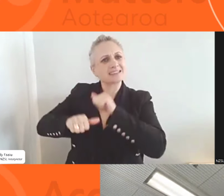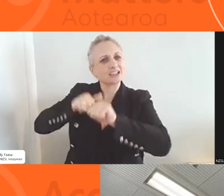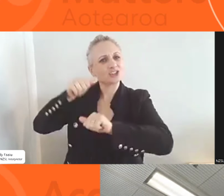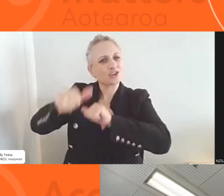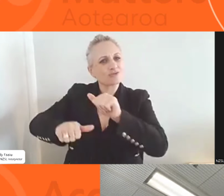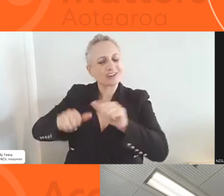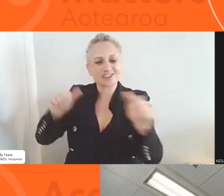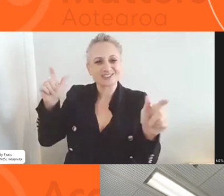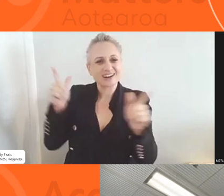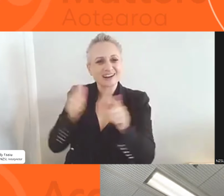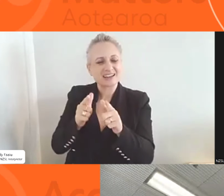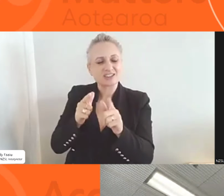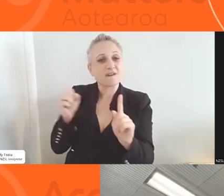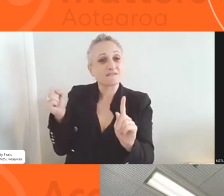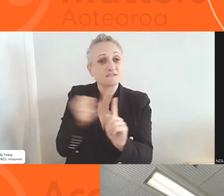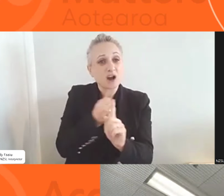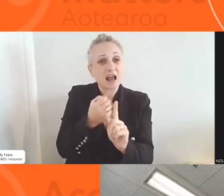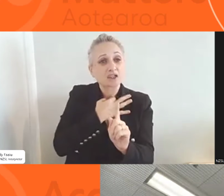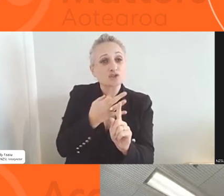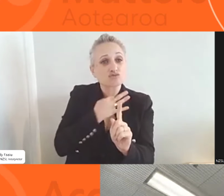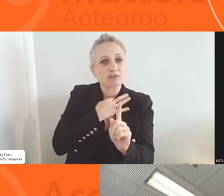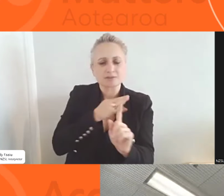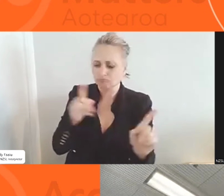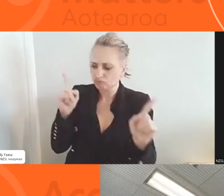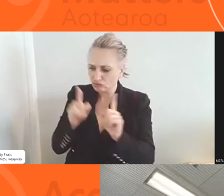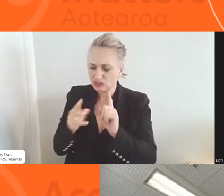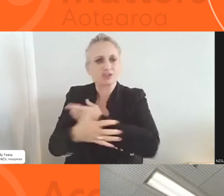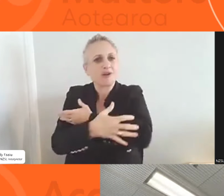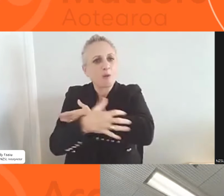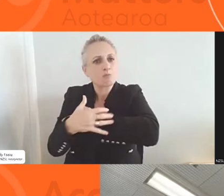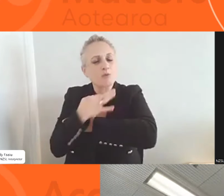risk of poverty. And if you provided a loan equity, they could eventually